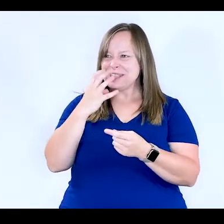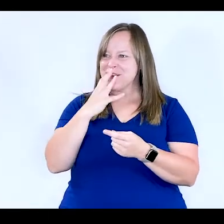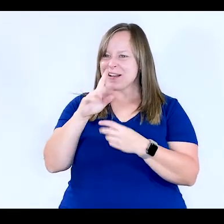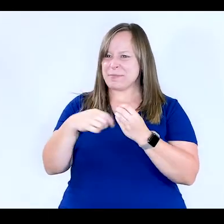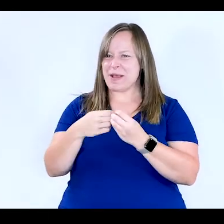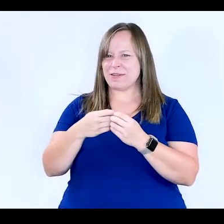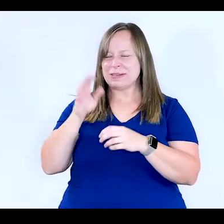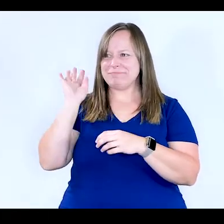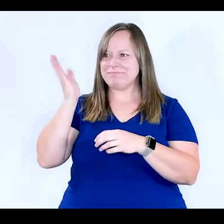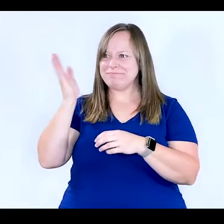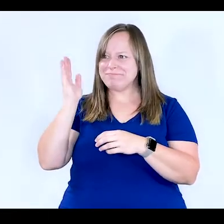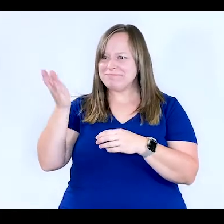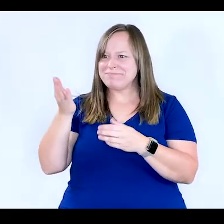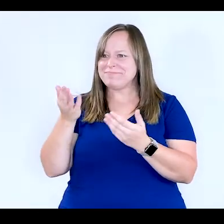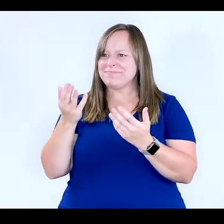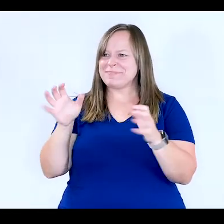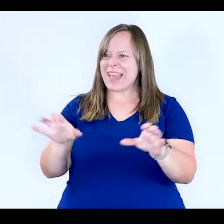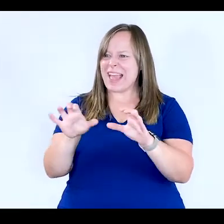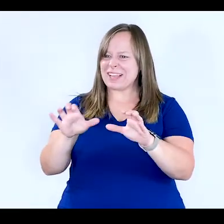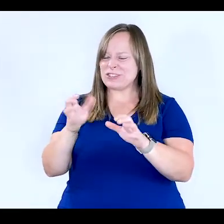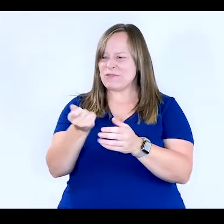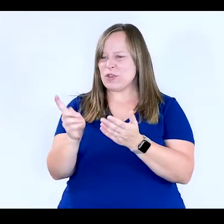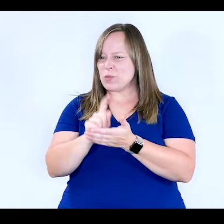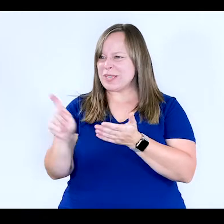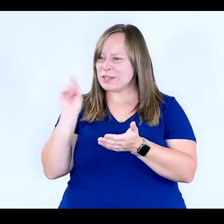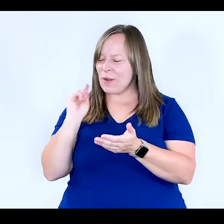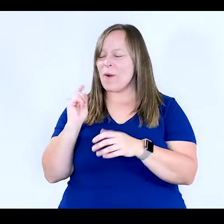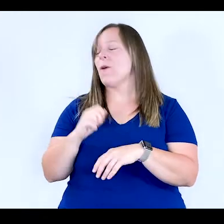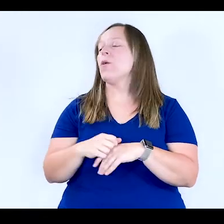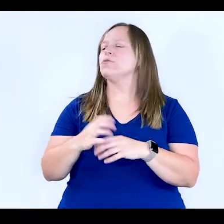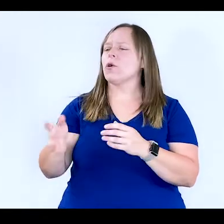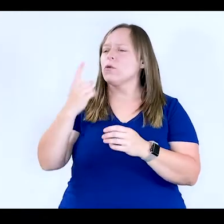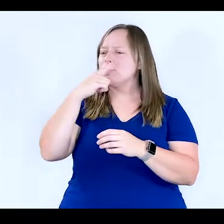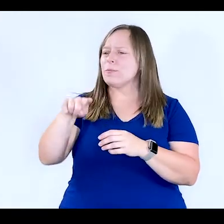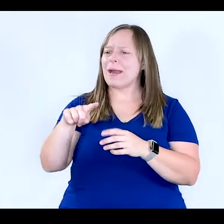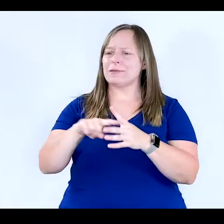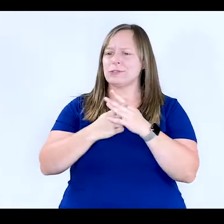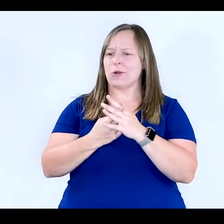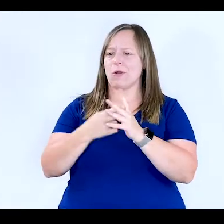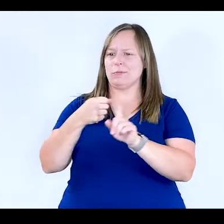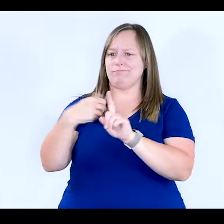it at our DRNY In Action a couple of weeks ago. So can you start by